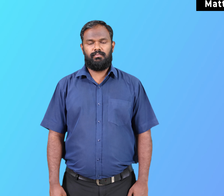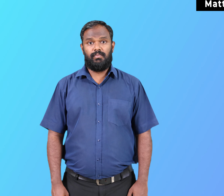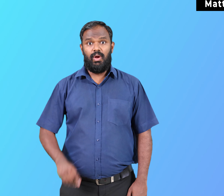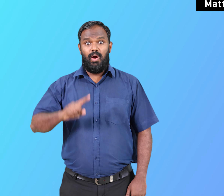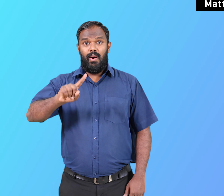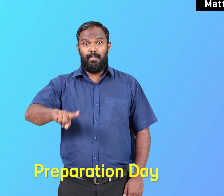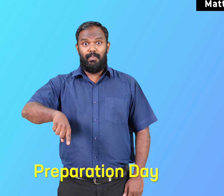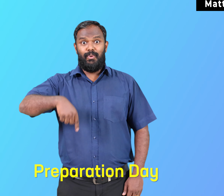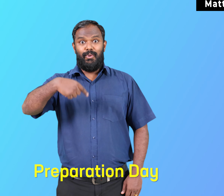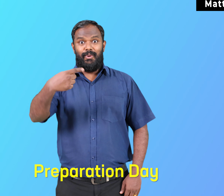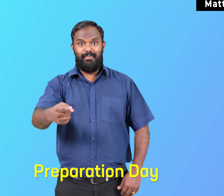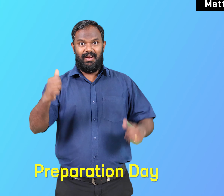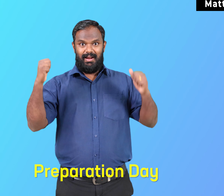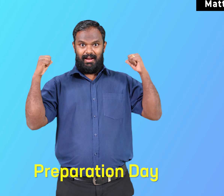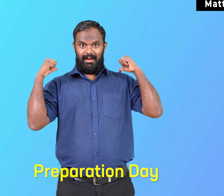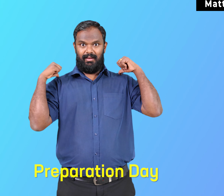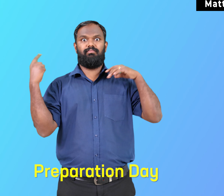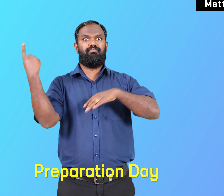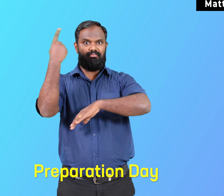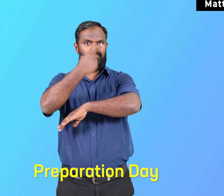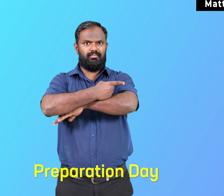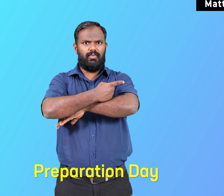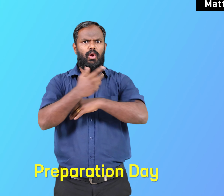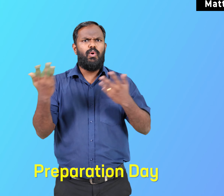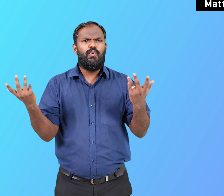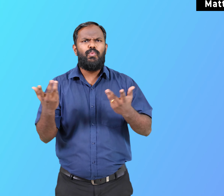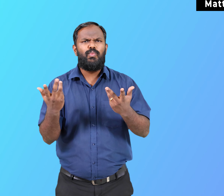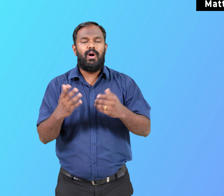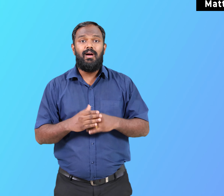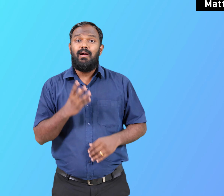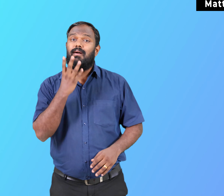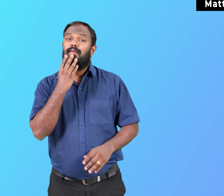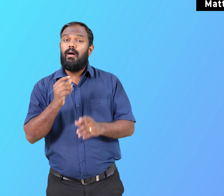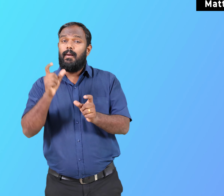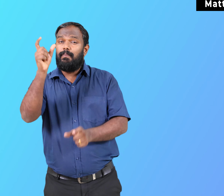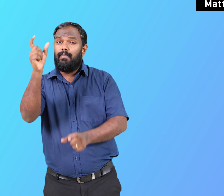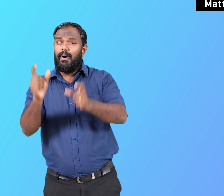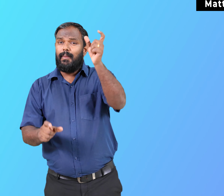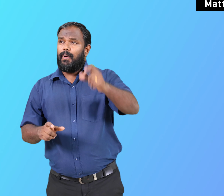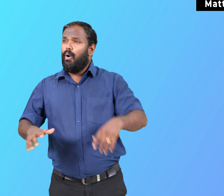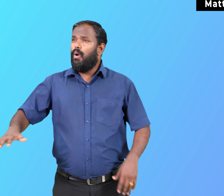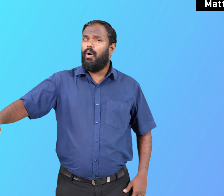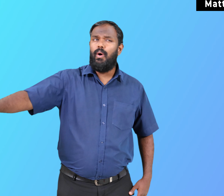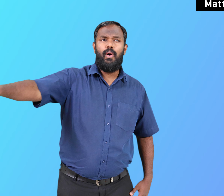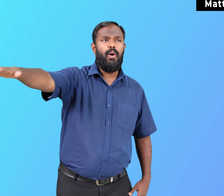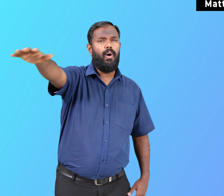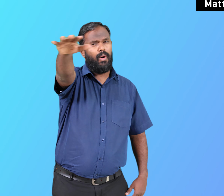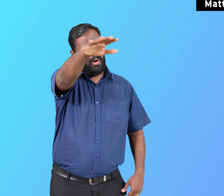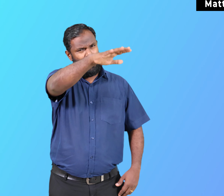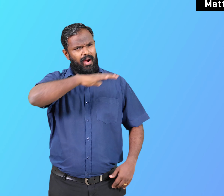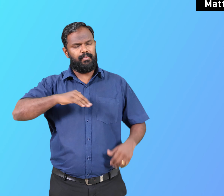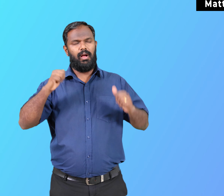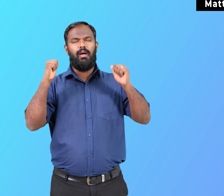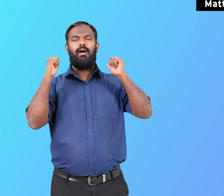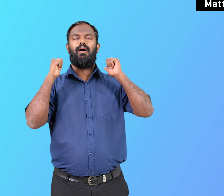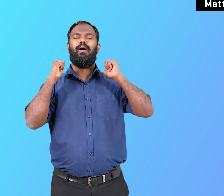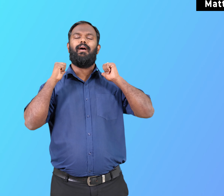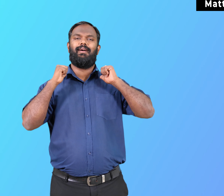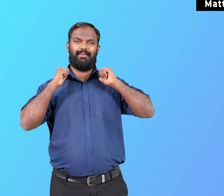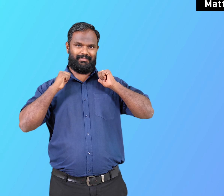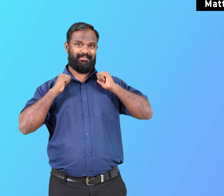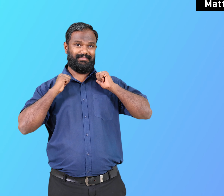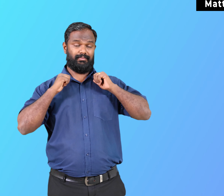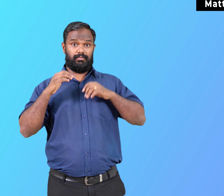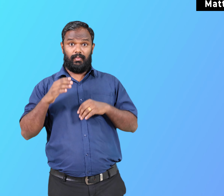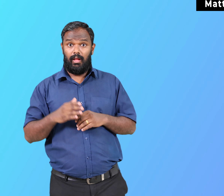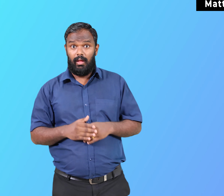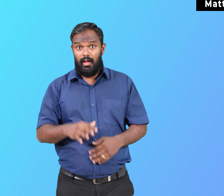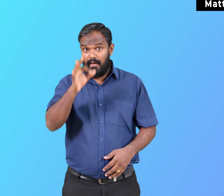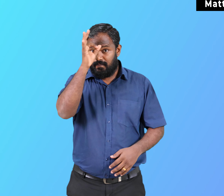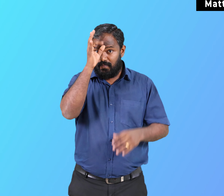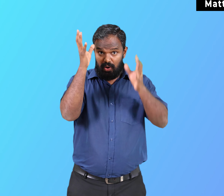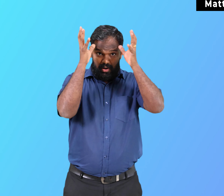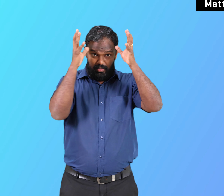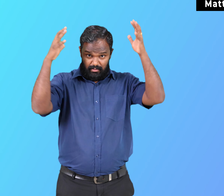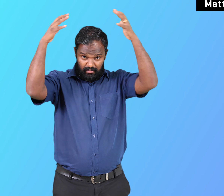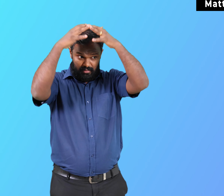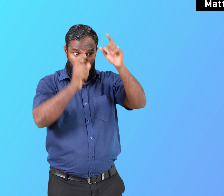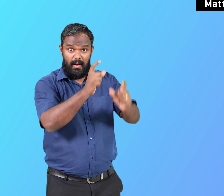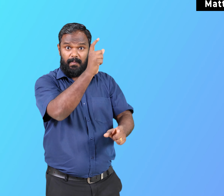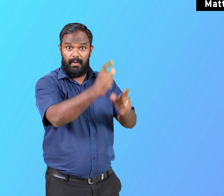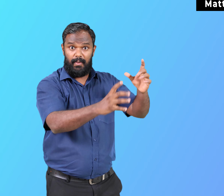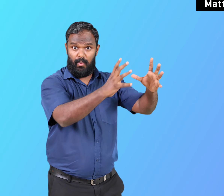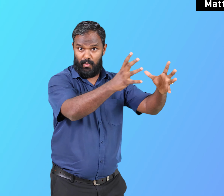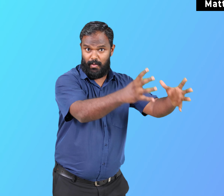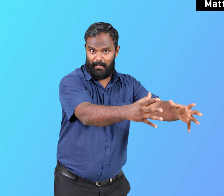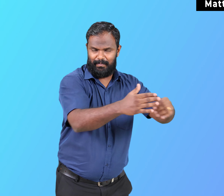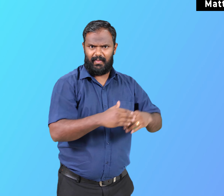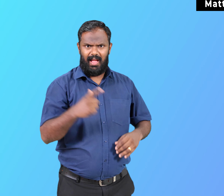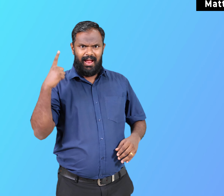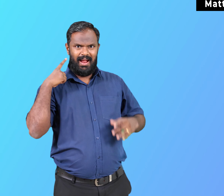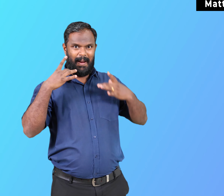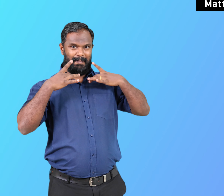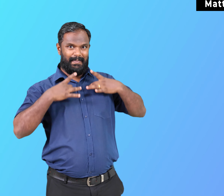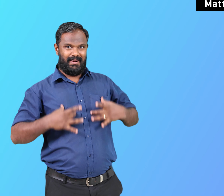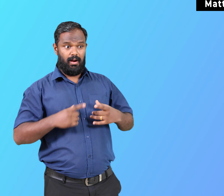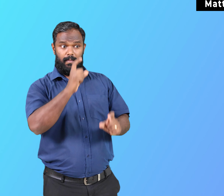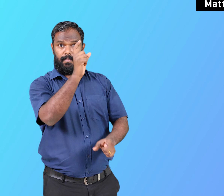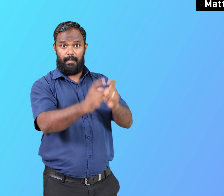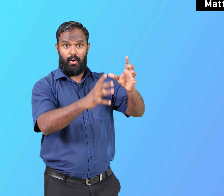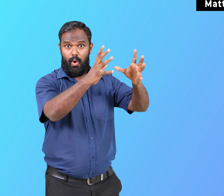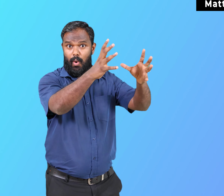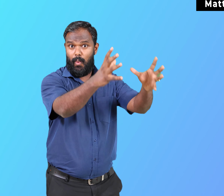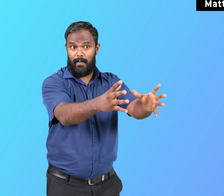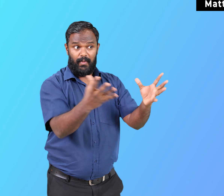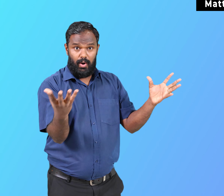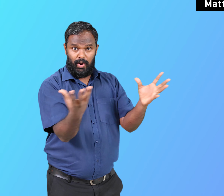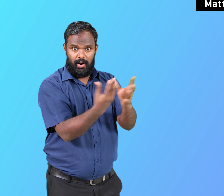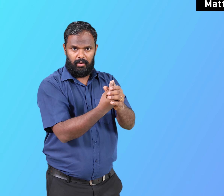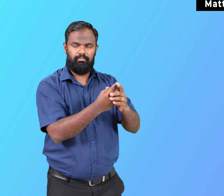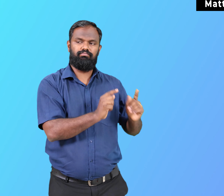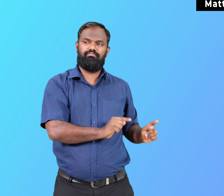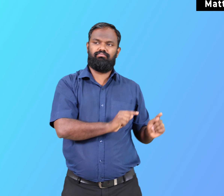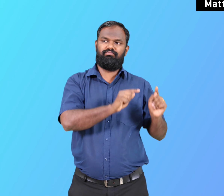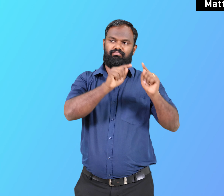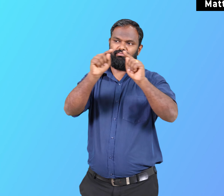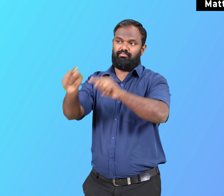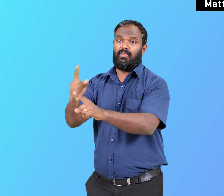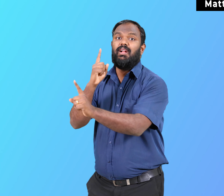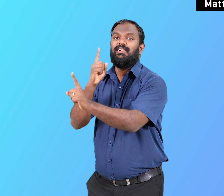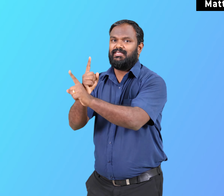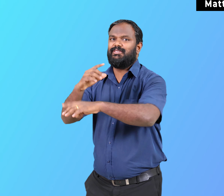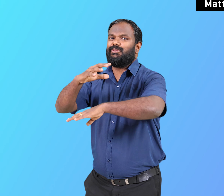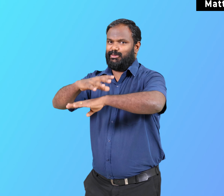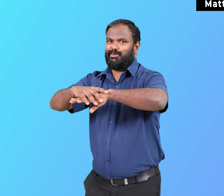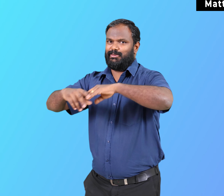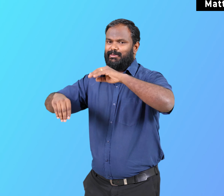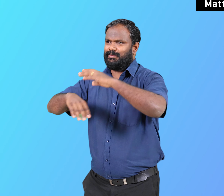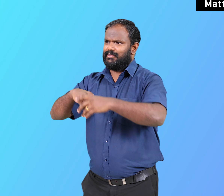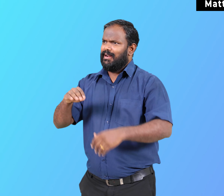That day was the day called Preparation Day. The next day, the leading priests and the Pharisees went to Pilate.